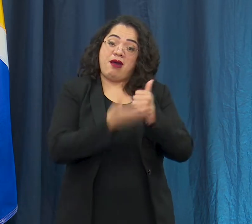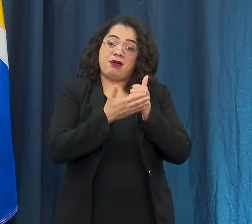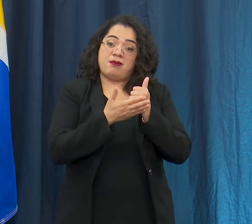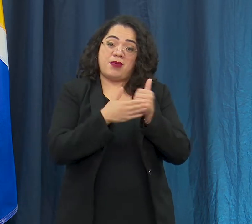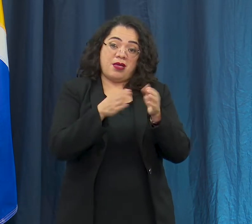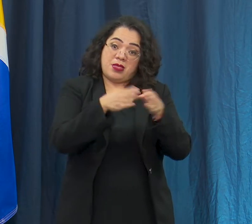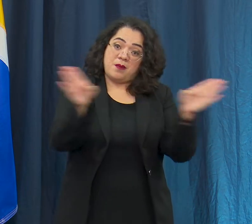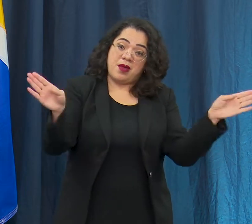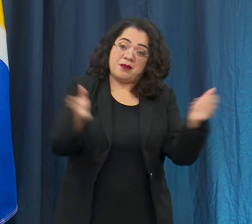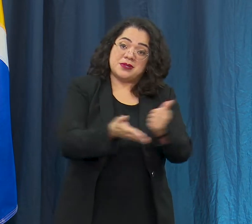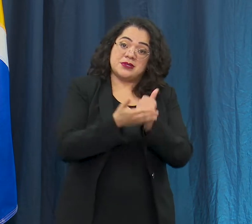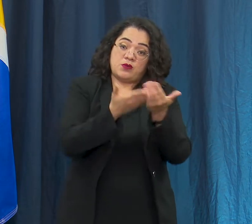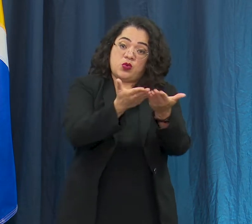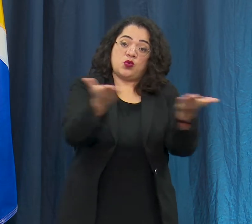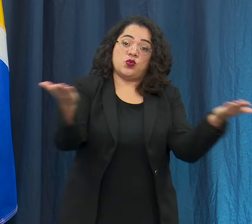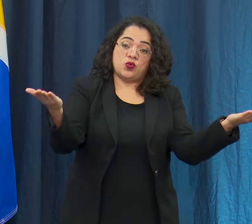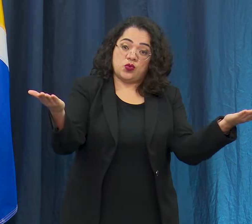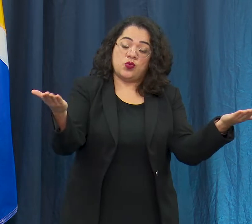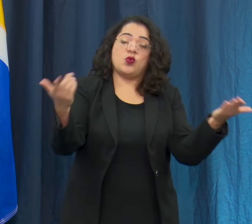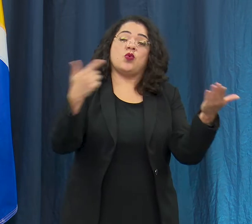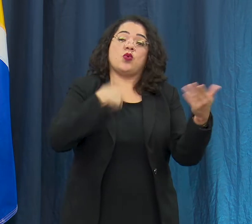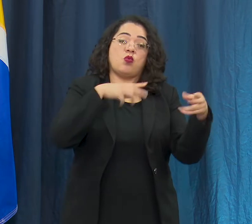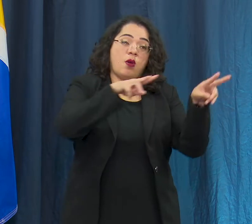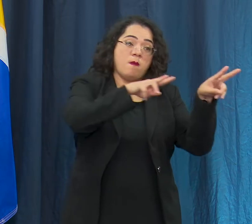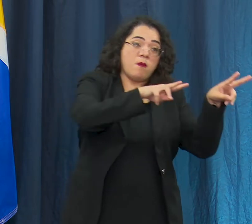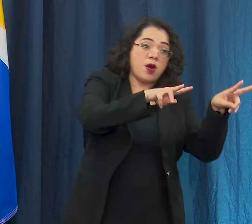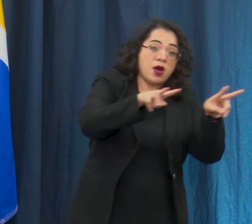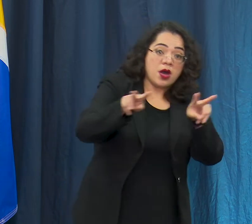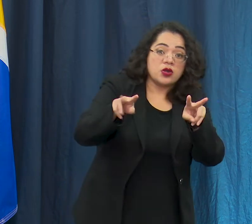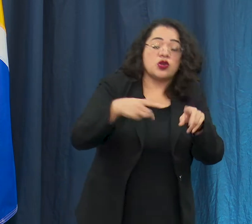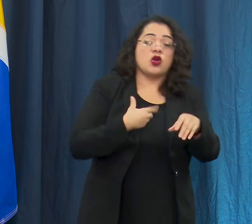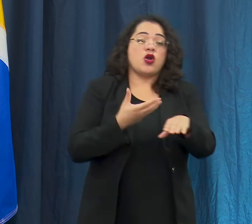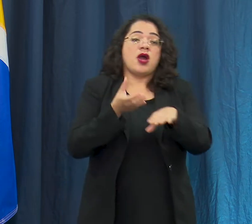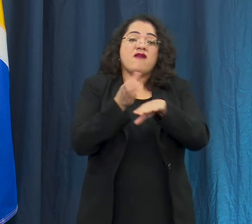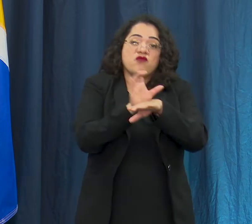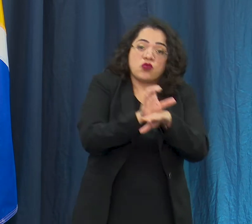monitor will enforce where we can. Police officers always have the abilities to